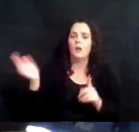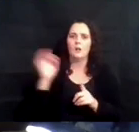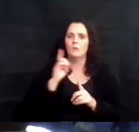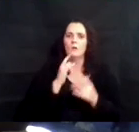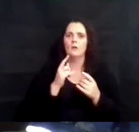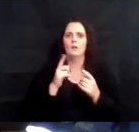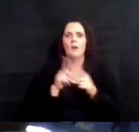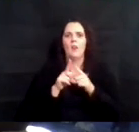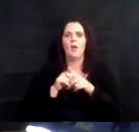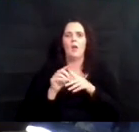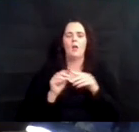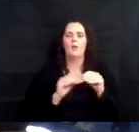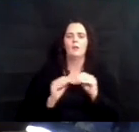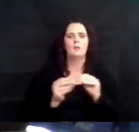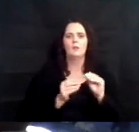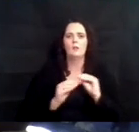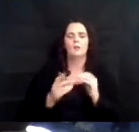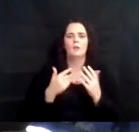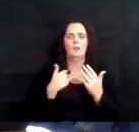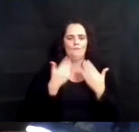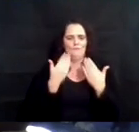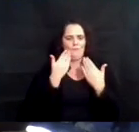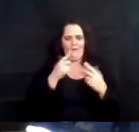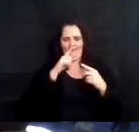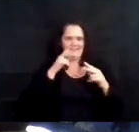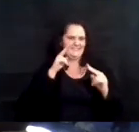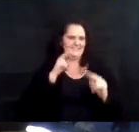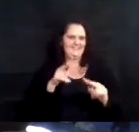So, to save time and to save money, animators would